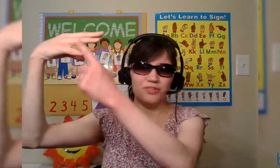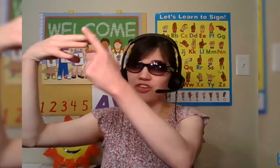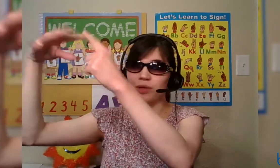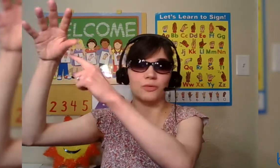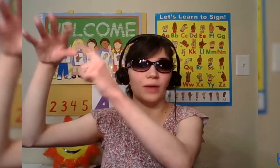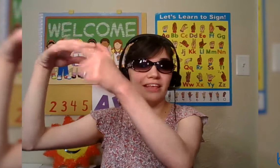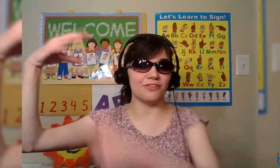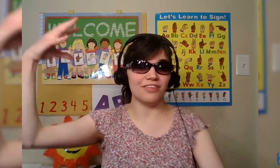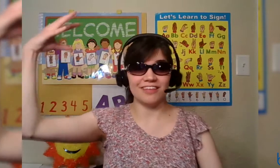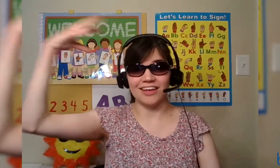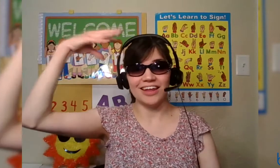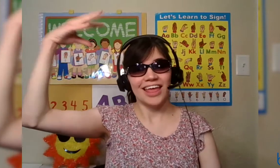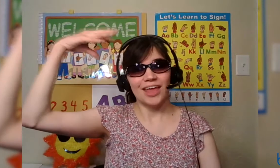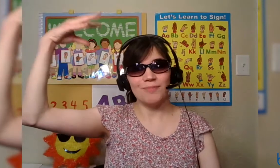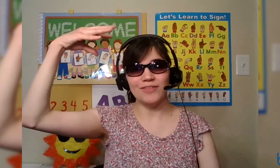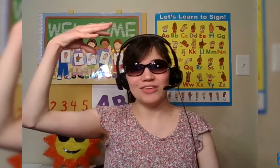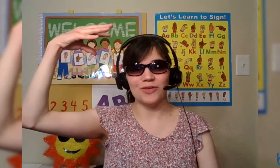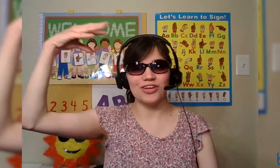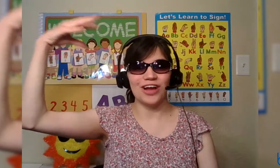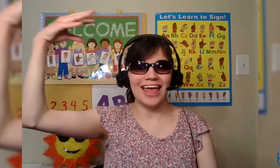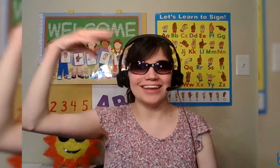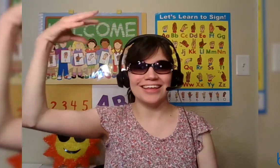showing the rays of the sun and bounce it over your head: